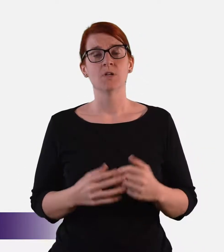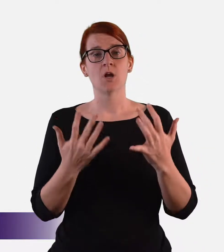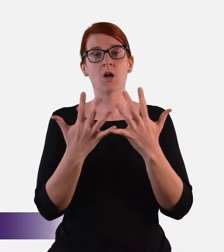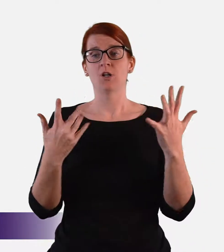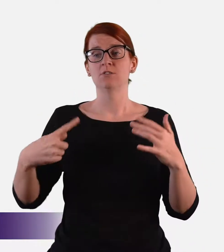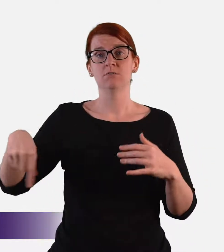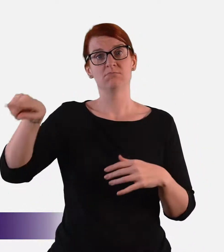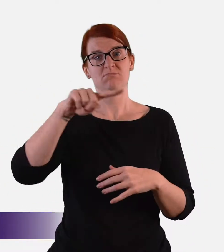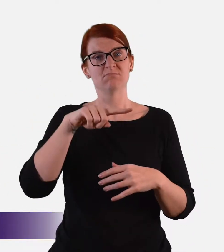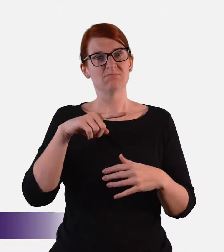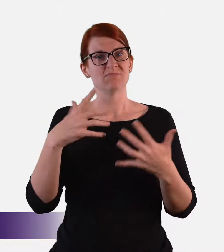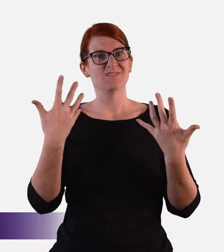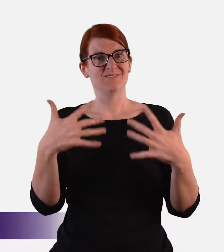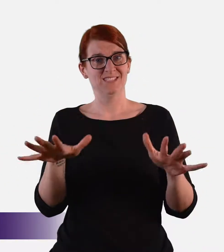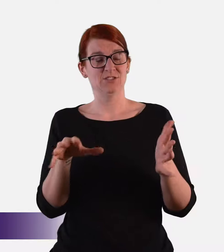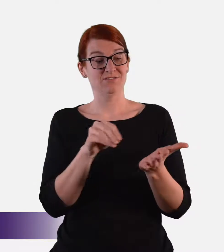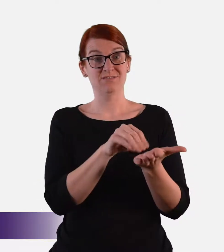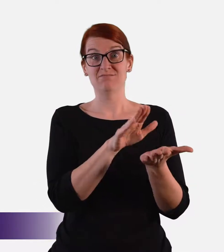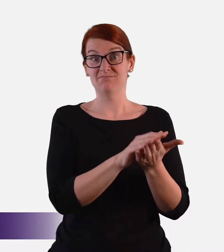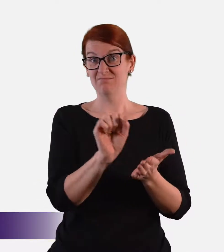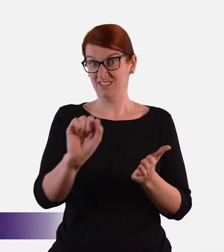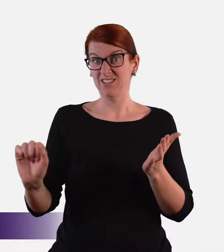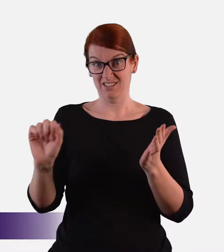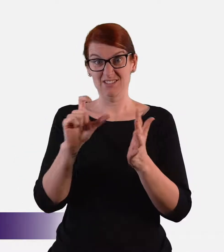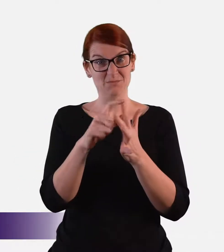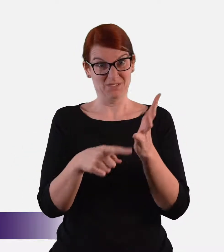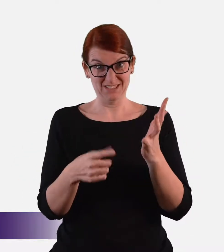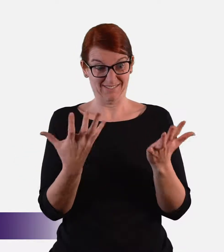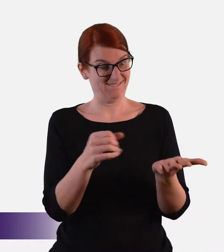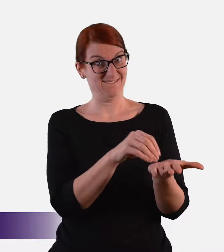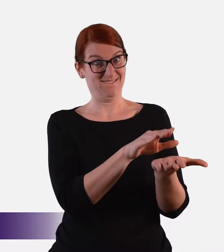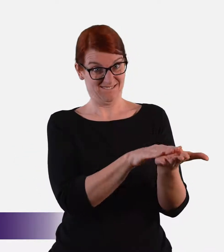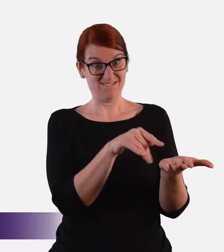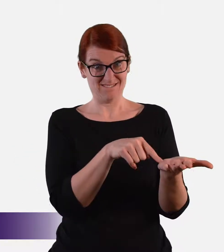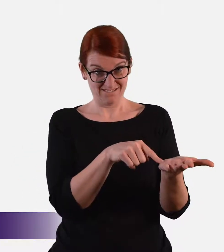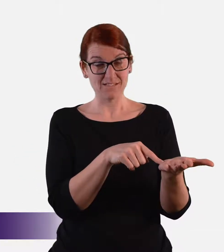Participants reported multiple instances where people that had disclosed -